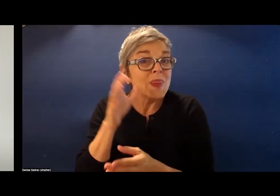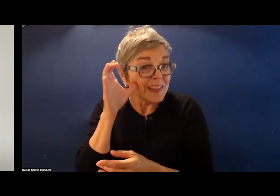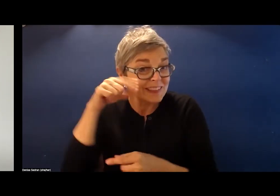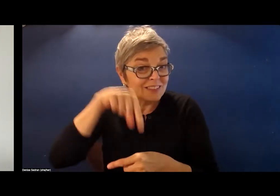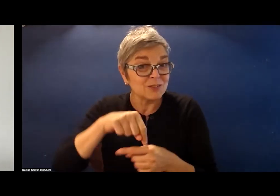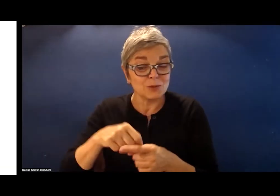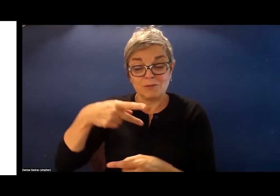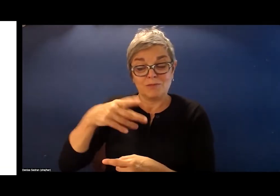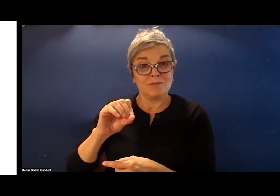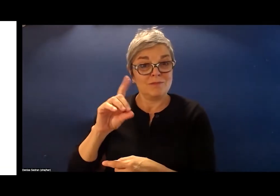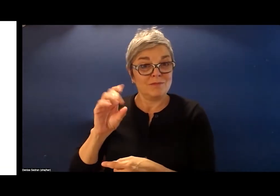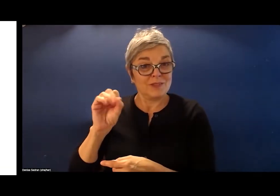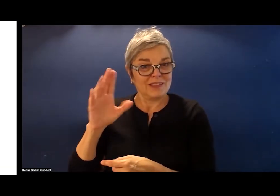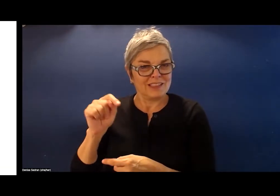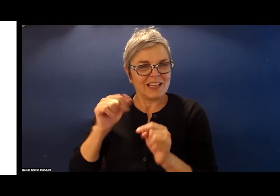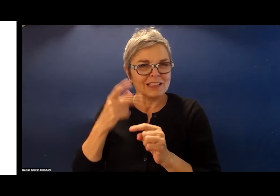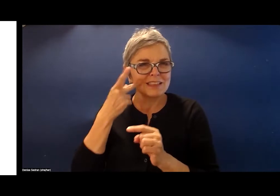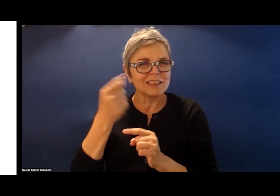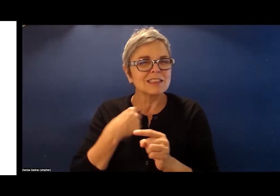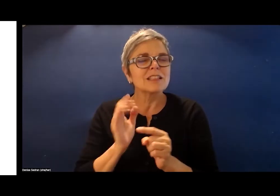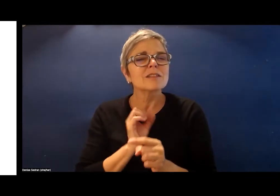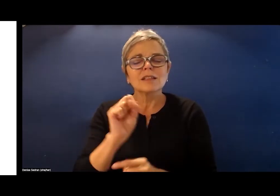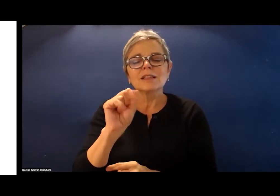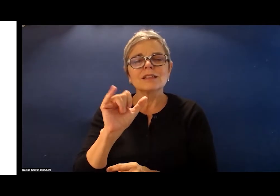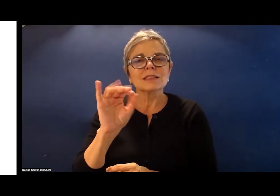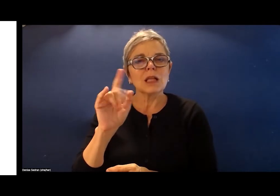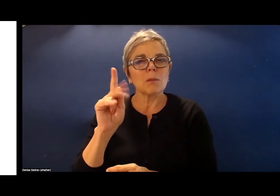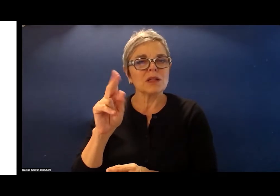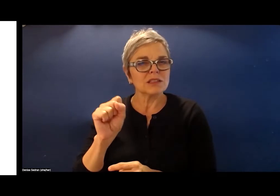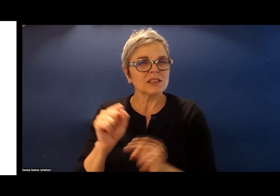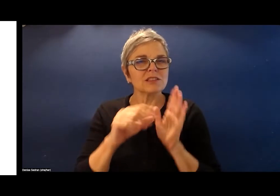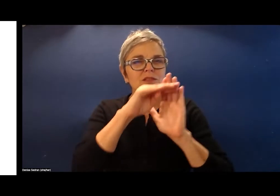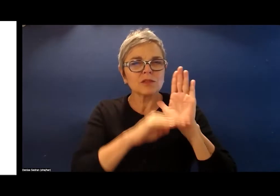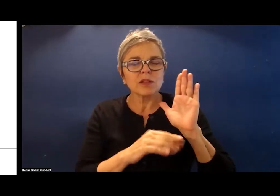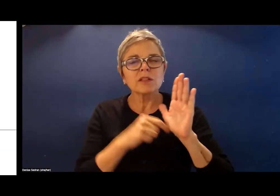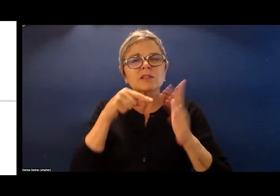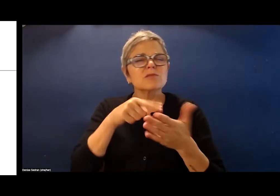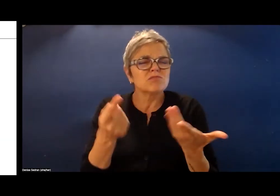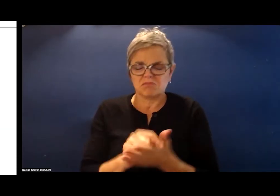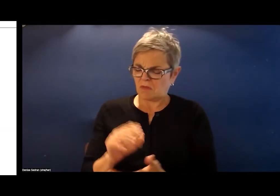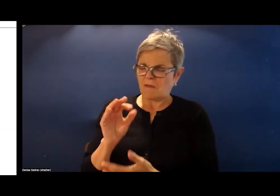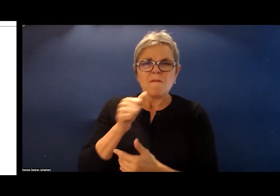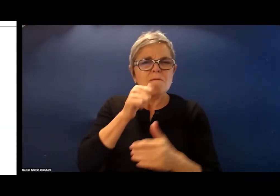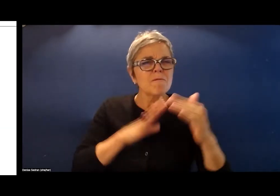they would see that we from the beginning are troubling the terms of the engagement. What is feminism?